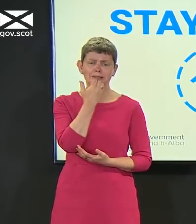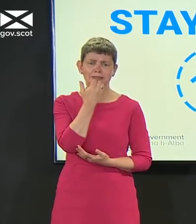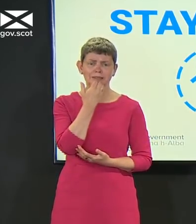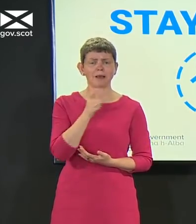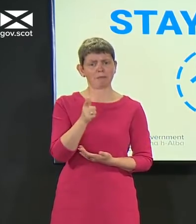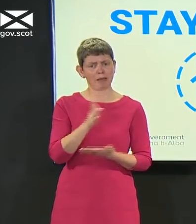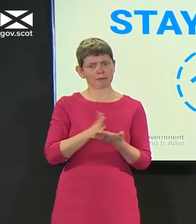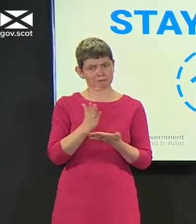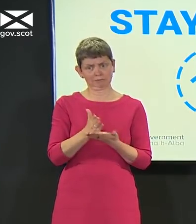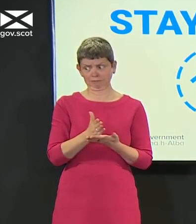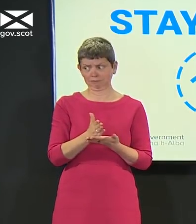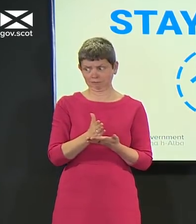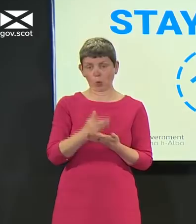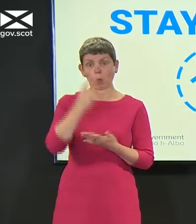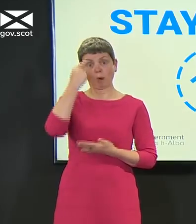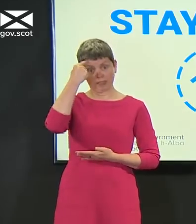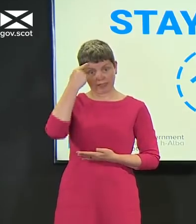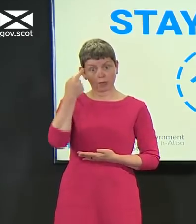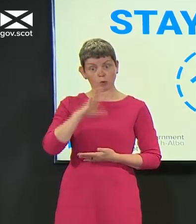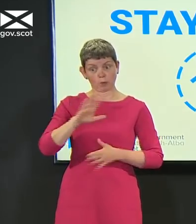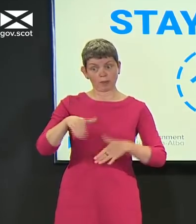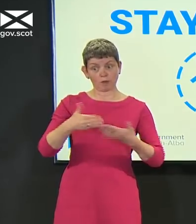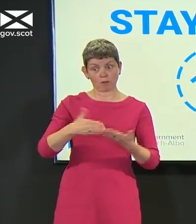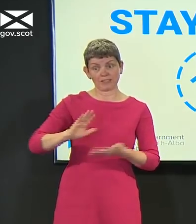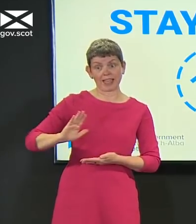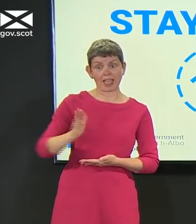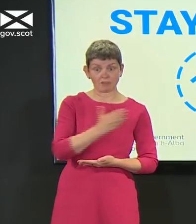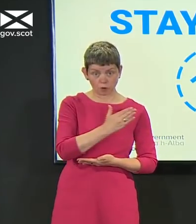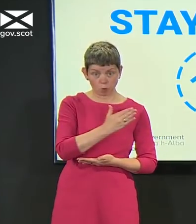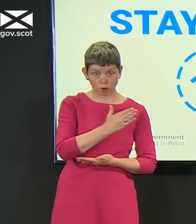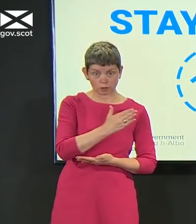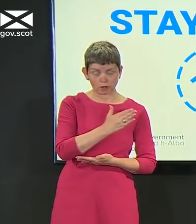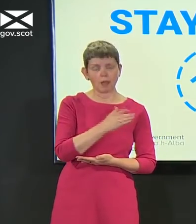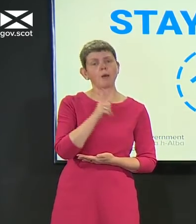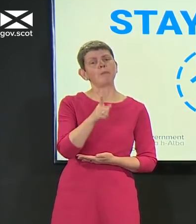we think we've offered everybody in these groups the vaccine but of course not everybody will yet